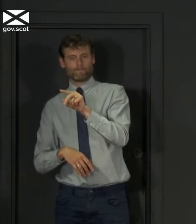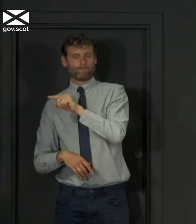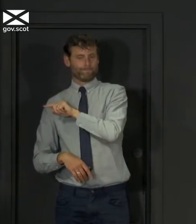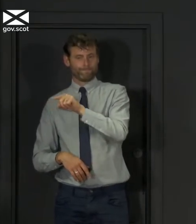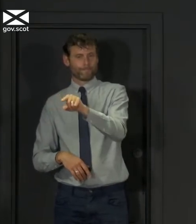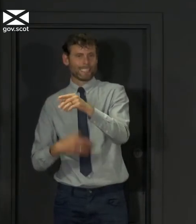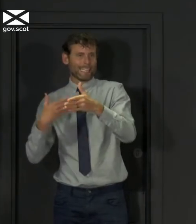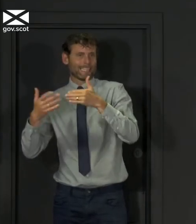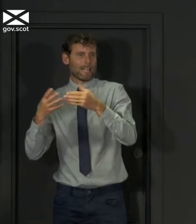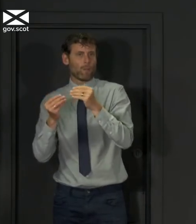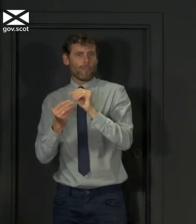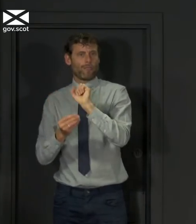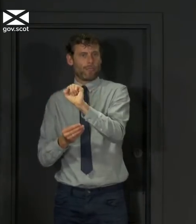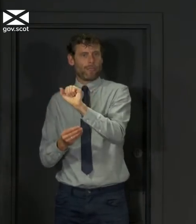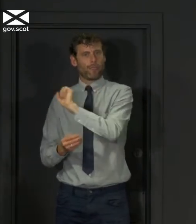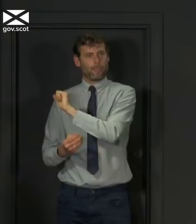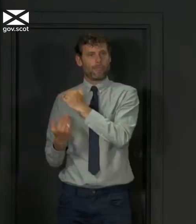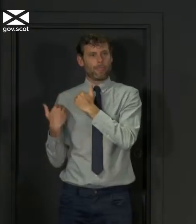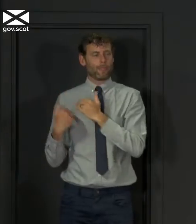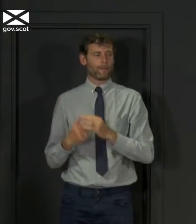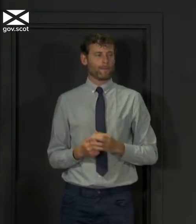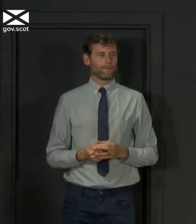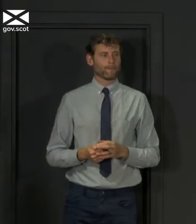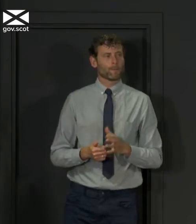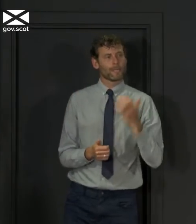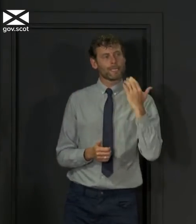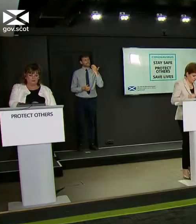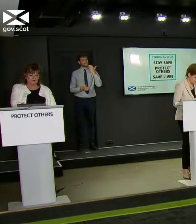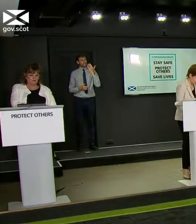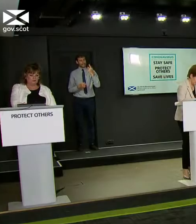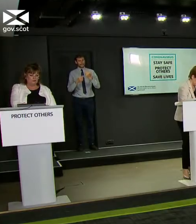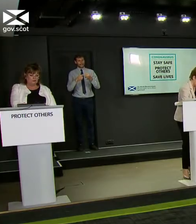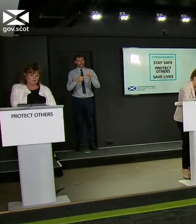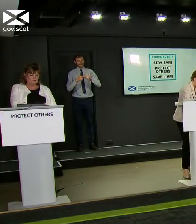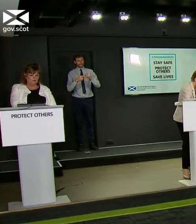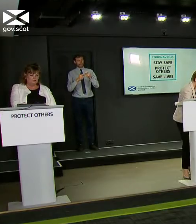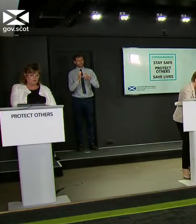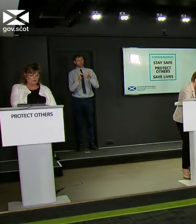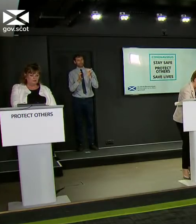Tom Martin from The Daily Express.